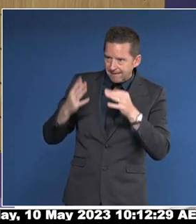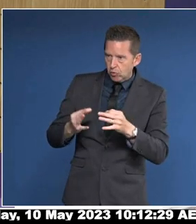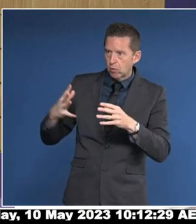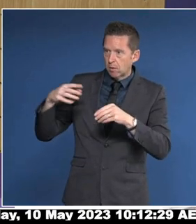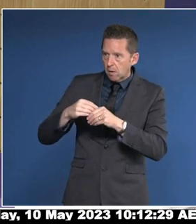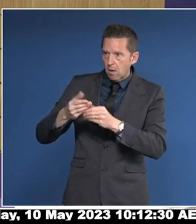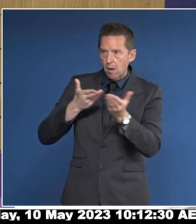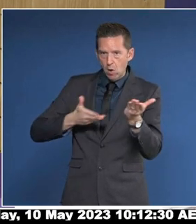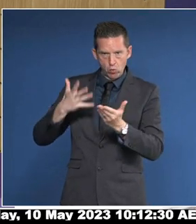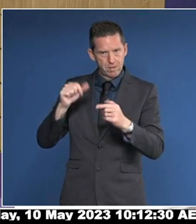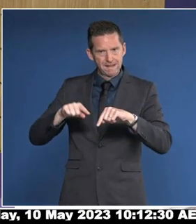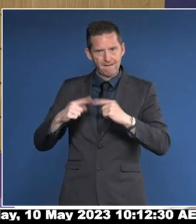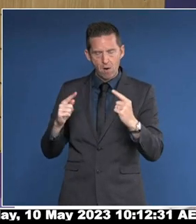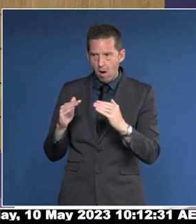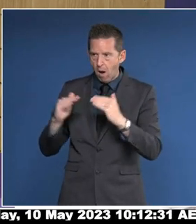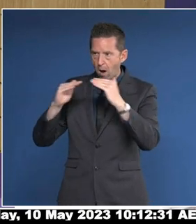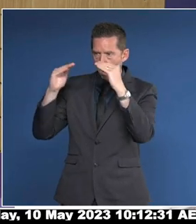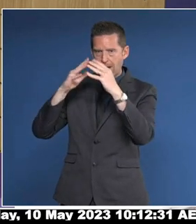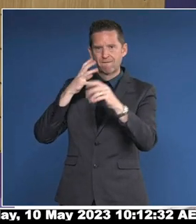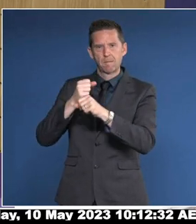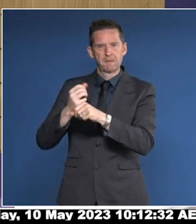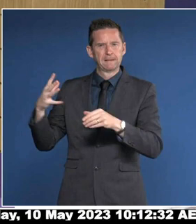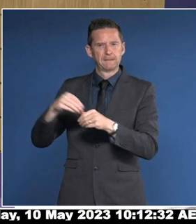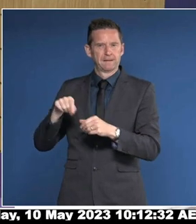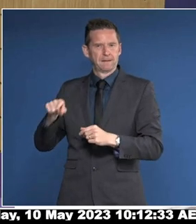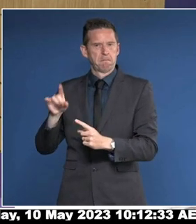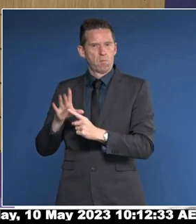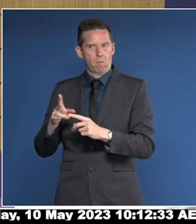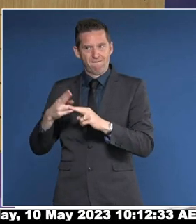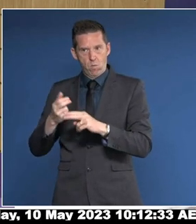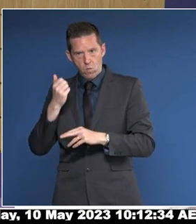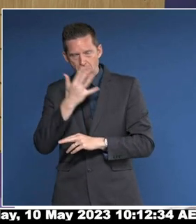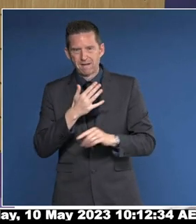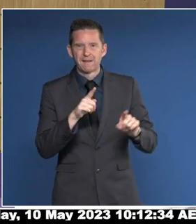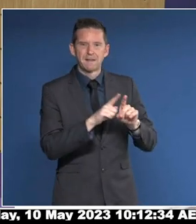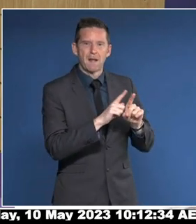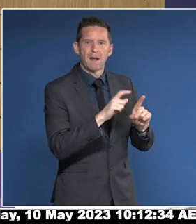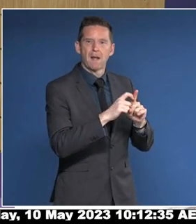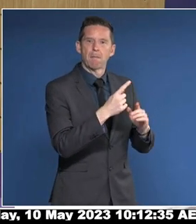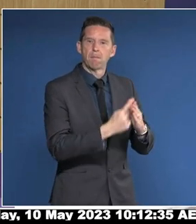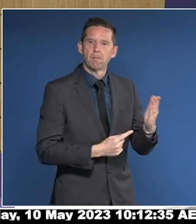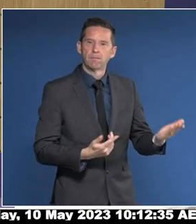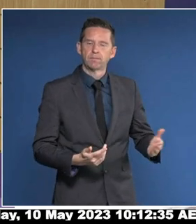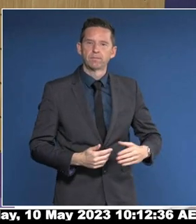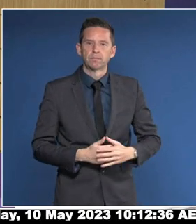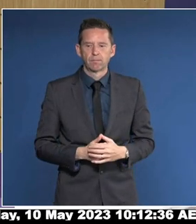Yes. COMMISSIONER MASON: But I think that's a really critical question, when